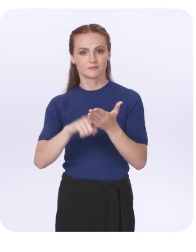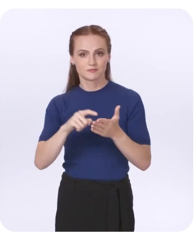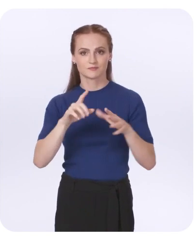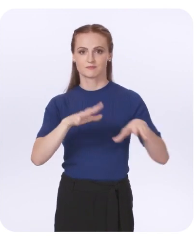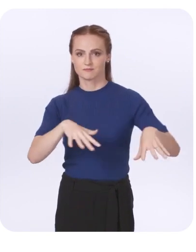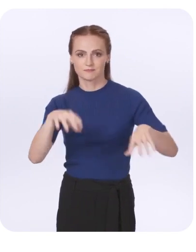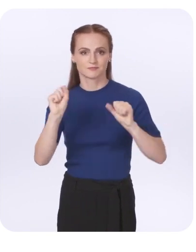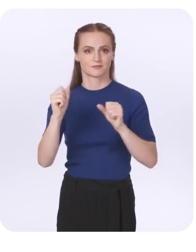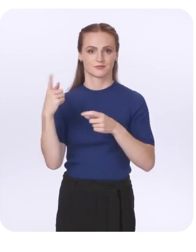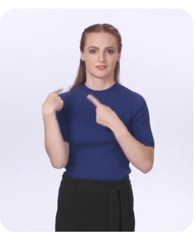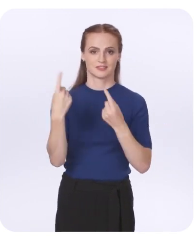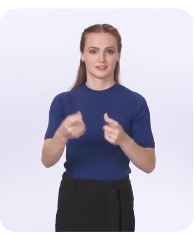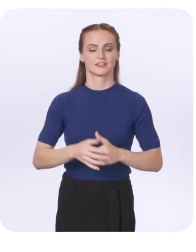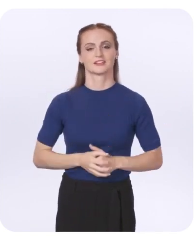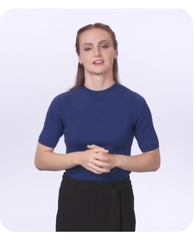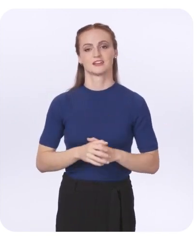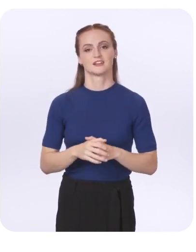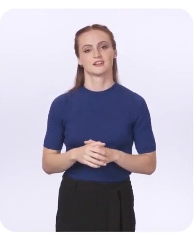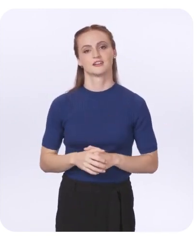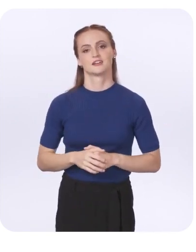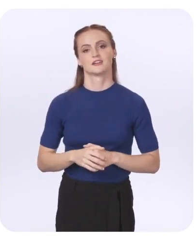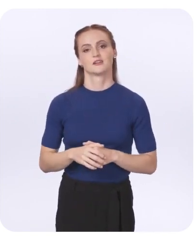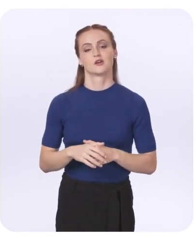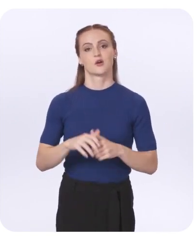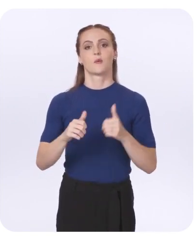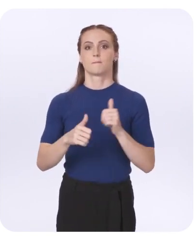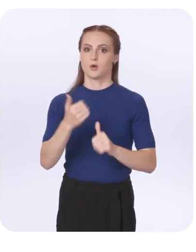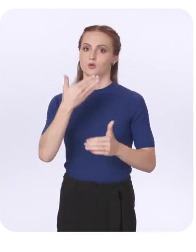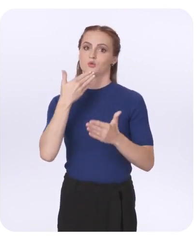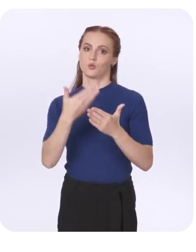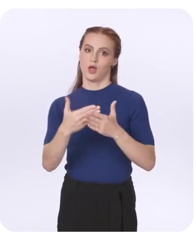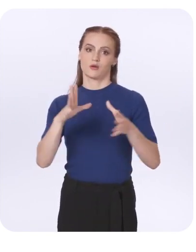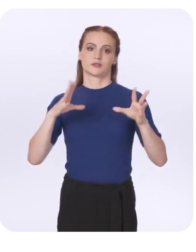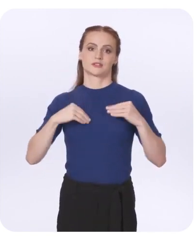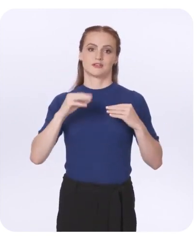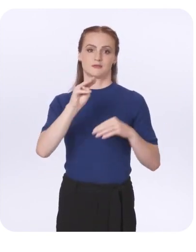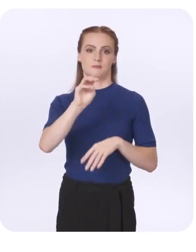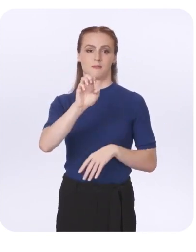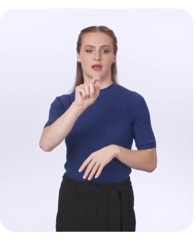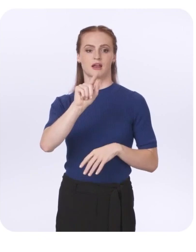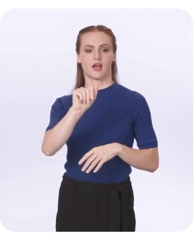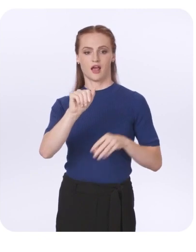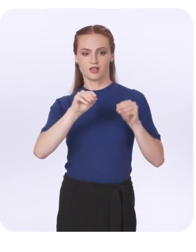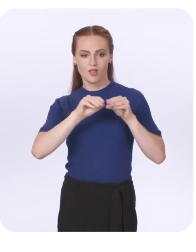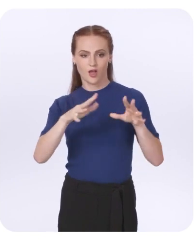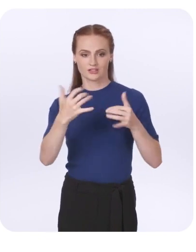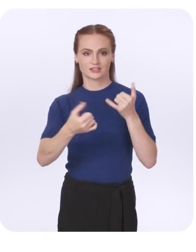This has been one of the most well received launches of the year. And in the first week of the launch, on GitHub,